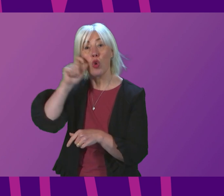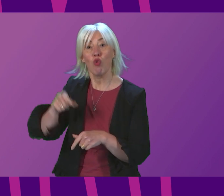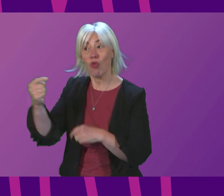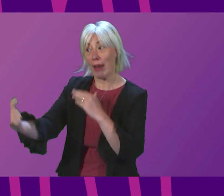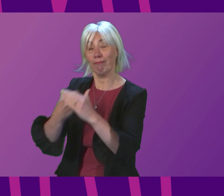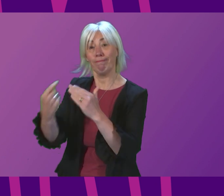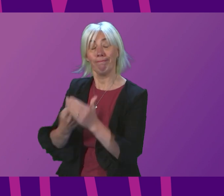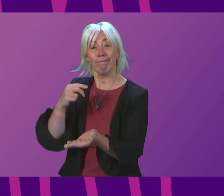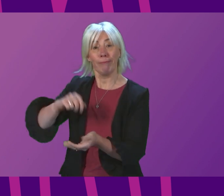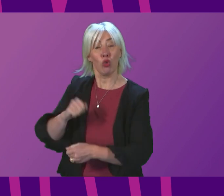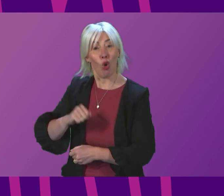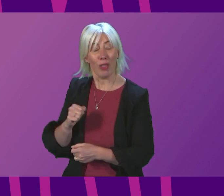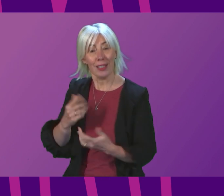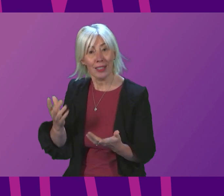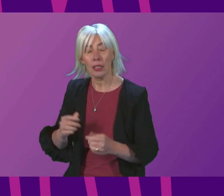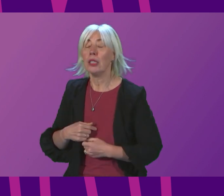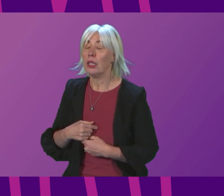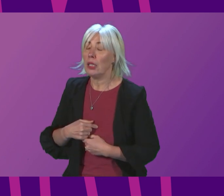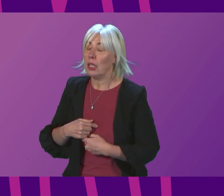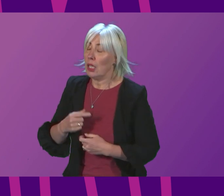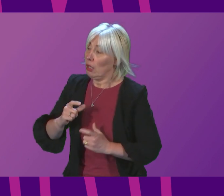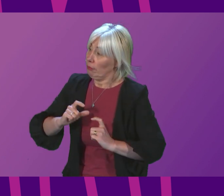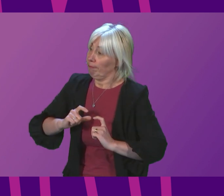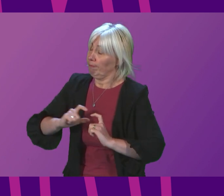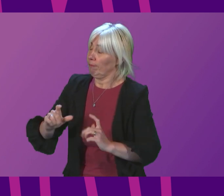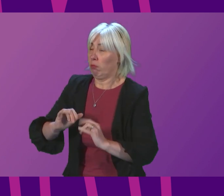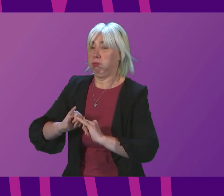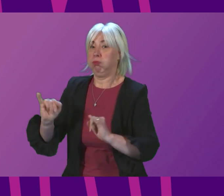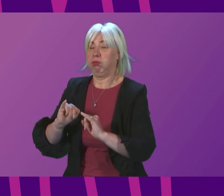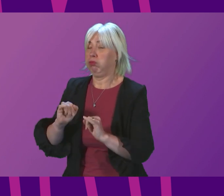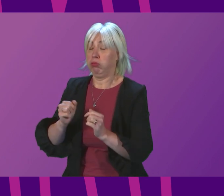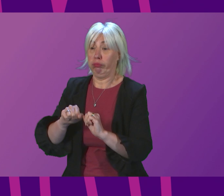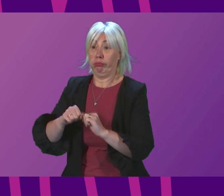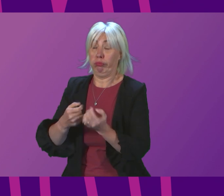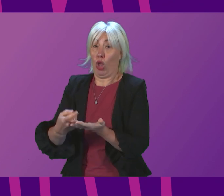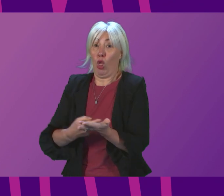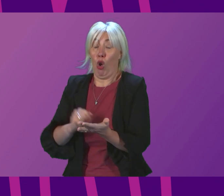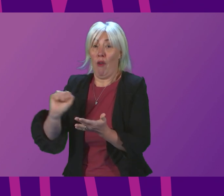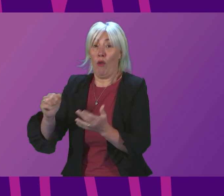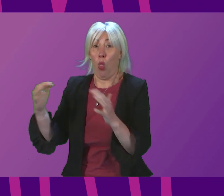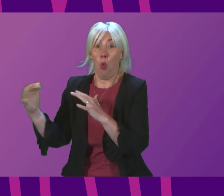We all continue to be horrified by the illegal war in Ukraine, and we are ready to extend